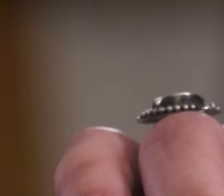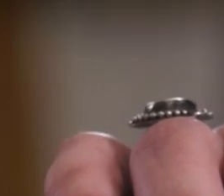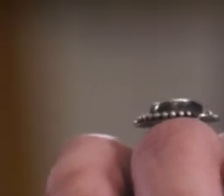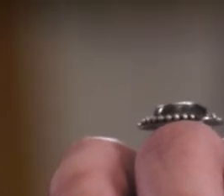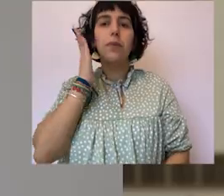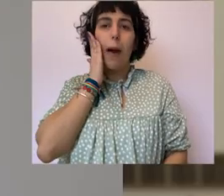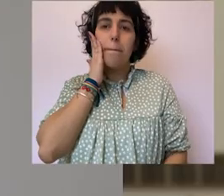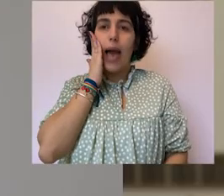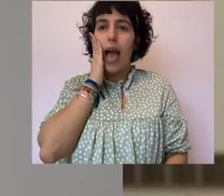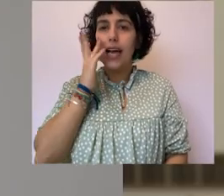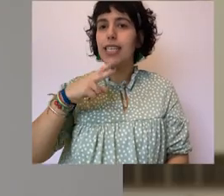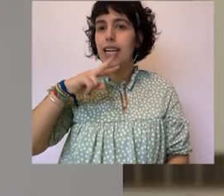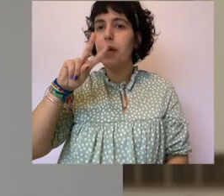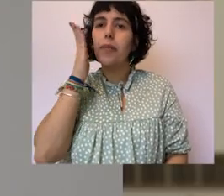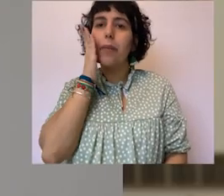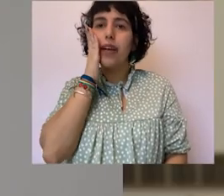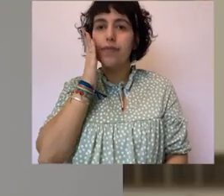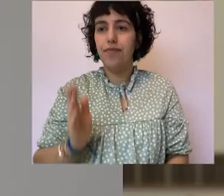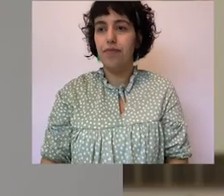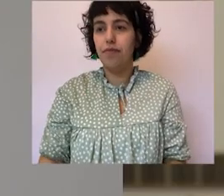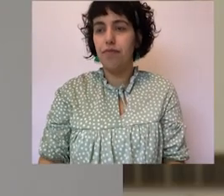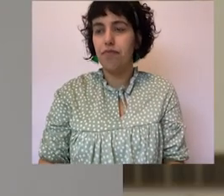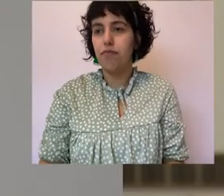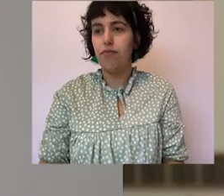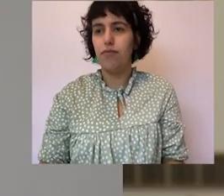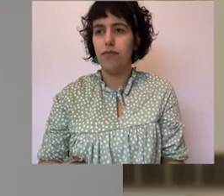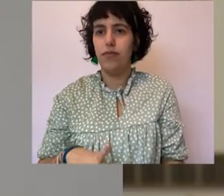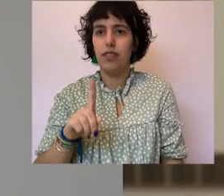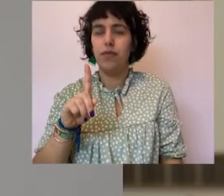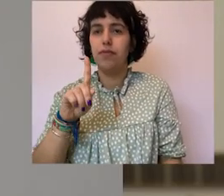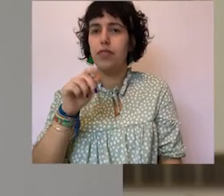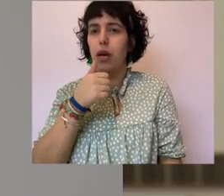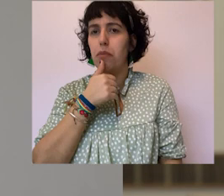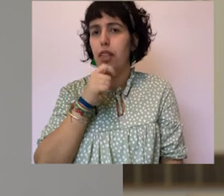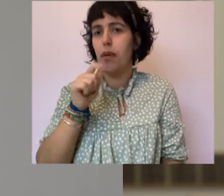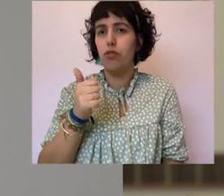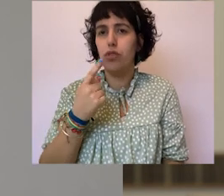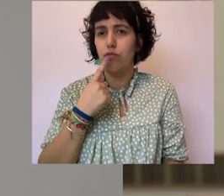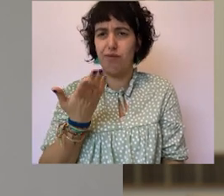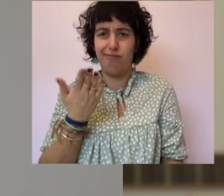Repairman: - "You bought a pink one? " Yes, I especially had it brought in pink.